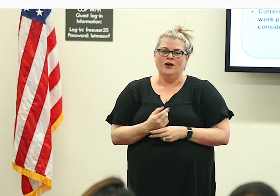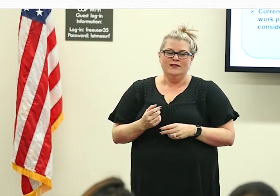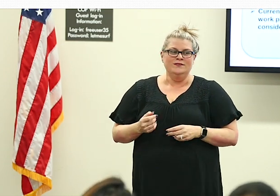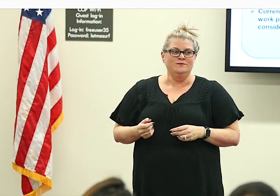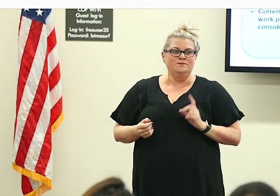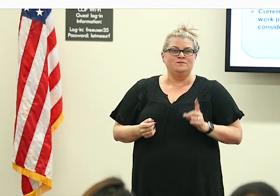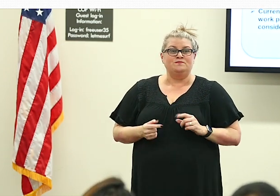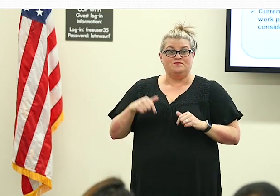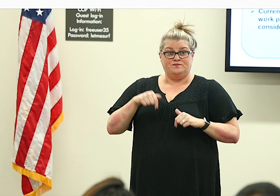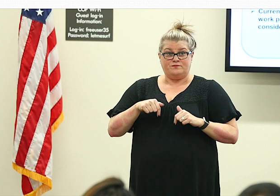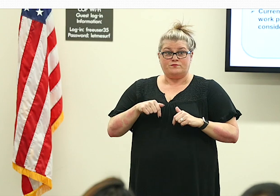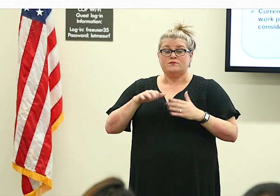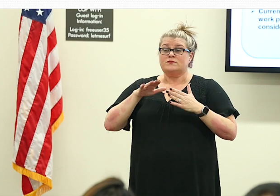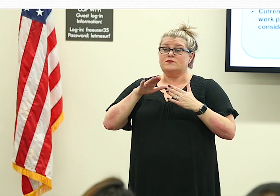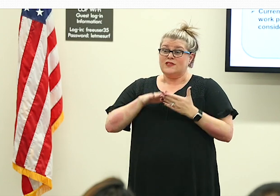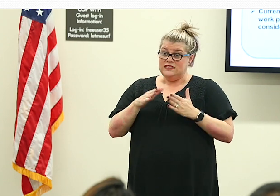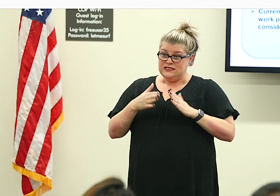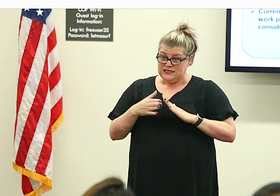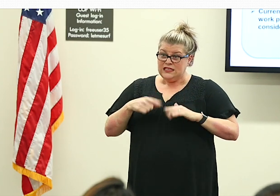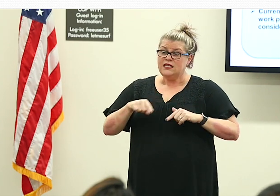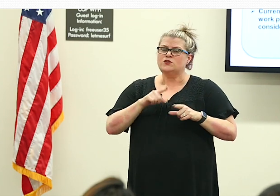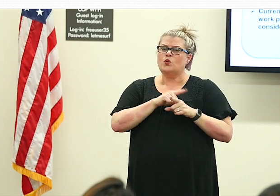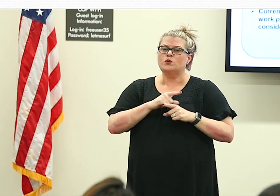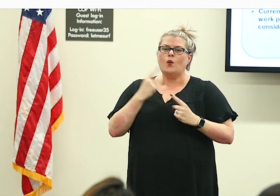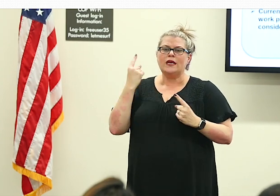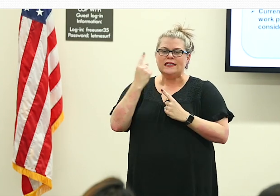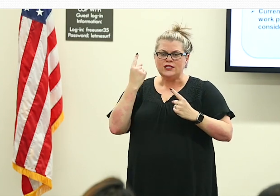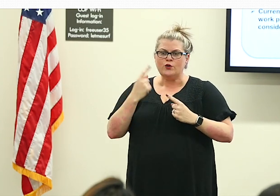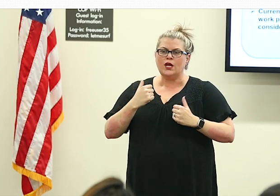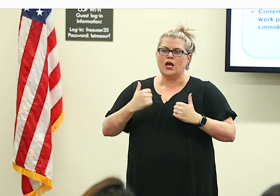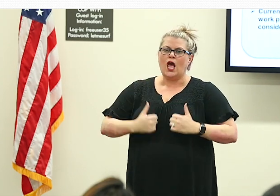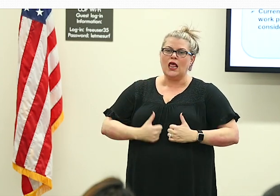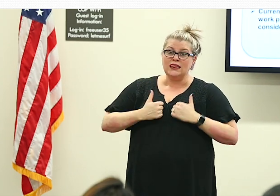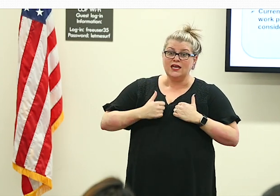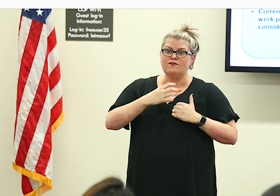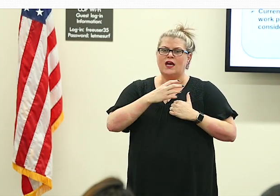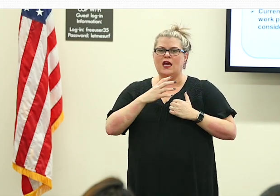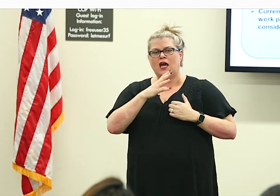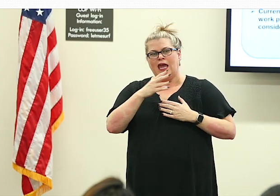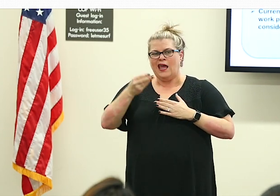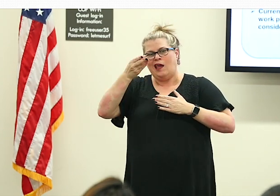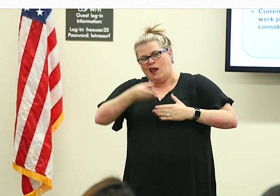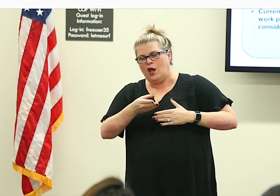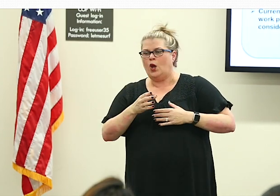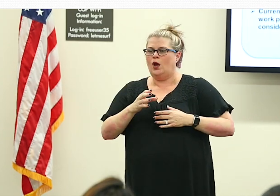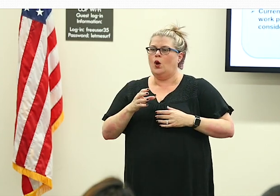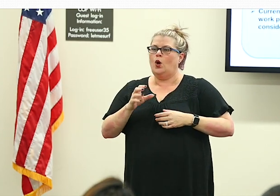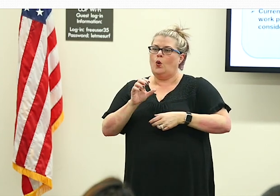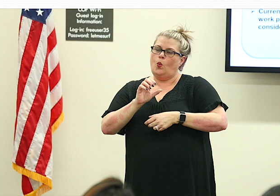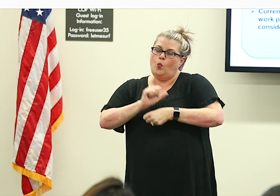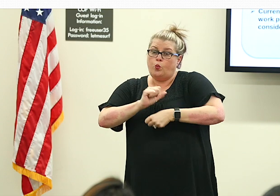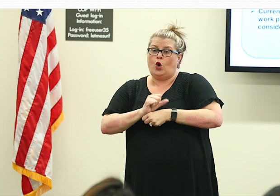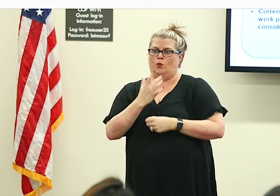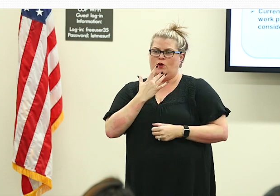The city is considering a live and/or work preference right now, so we're moving forward as if there will be one.